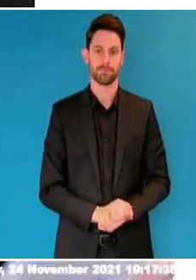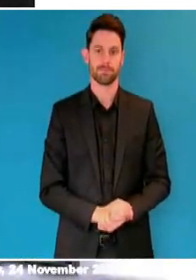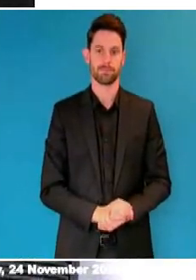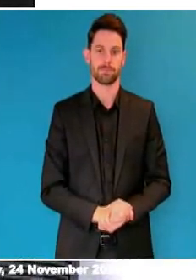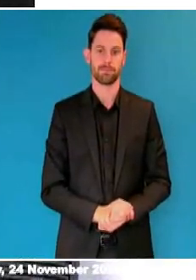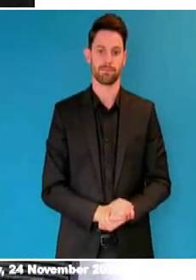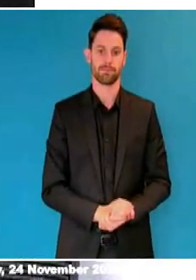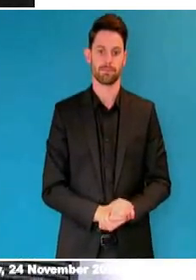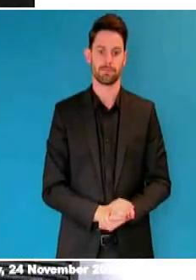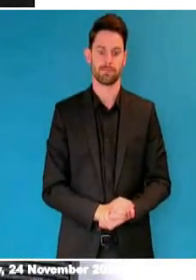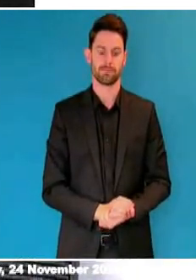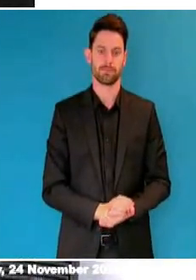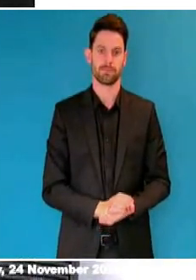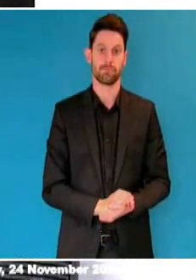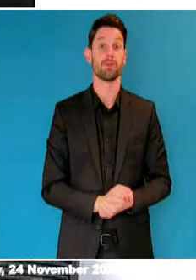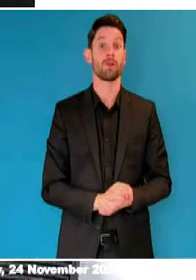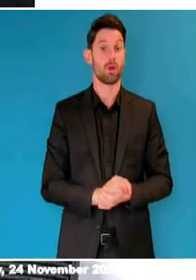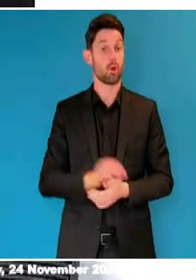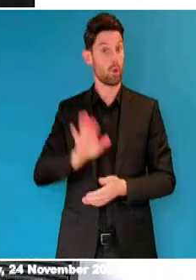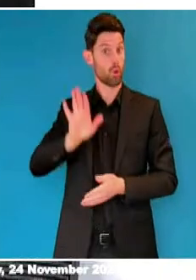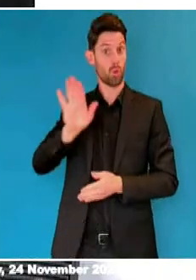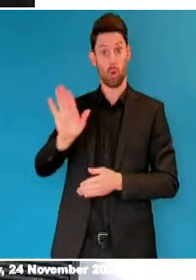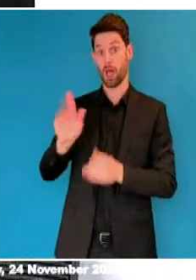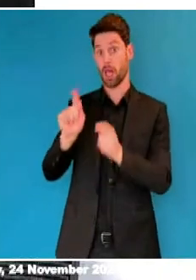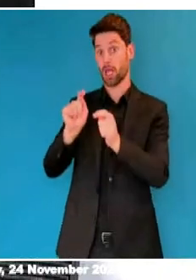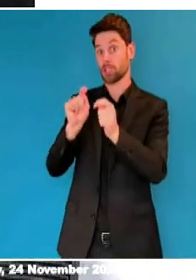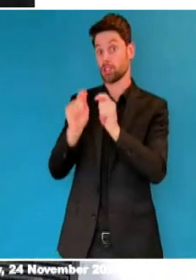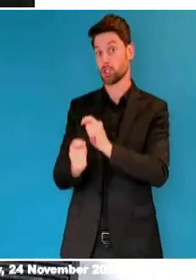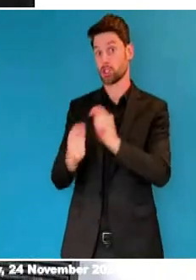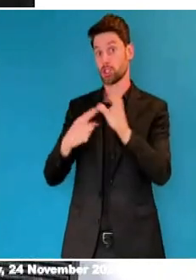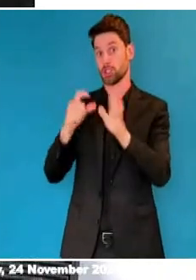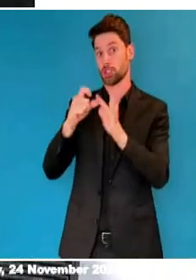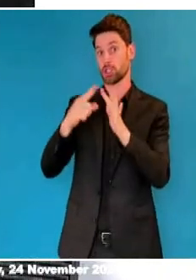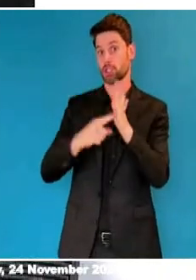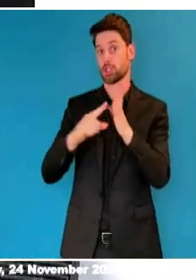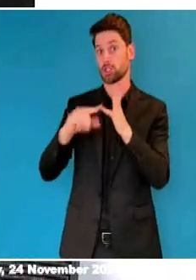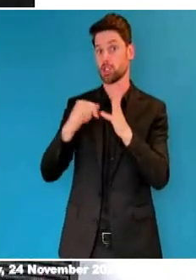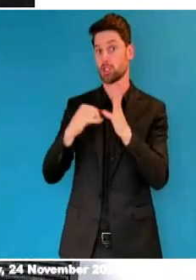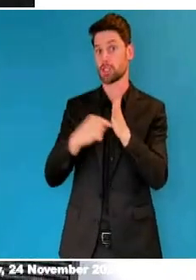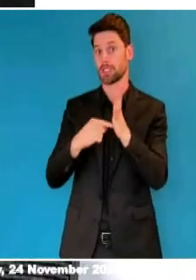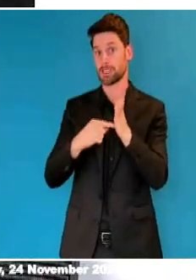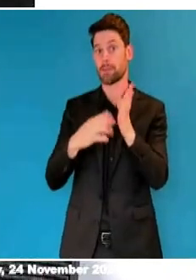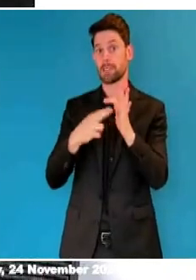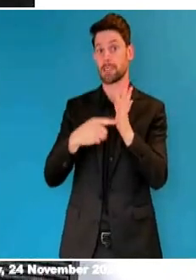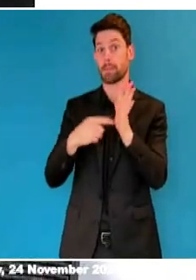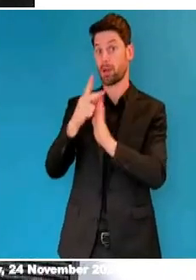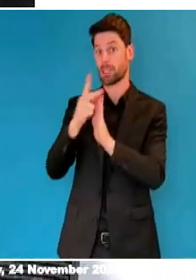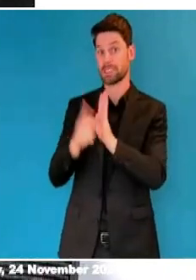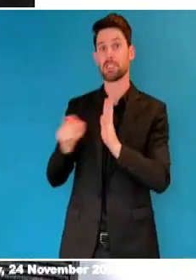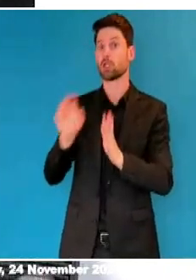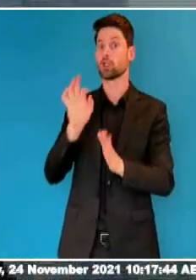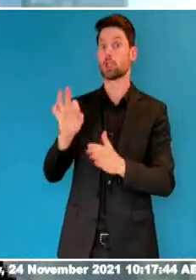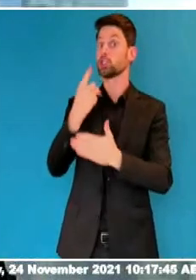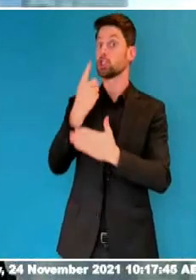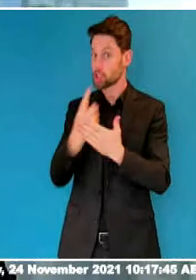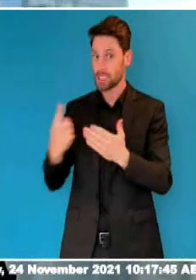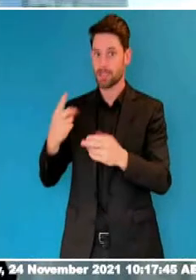This adjustment policy is not limited to people with disability. Is that correct, MsÂ Marshall?